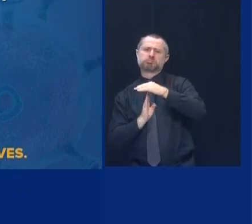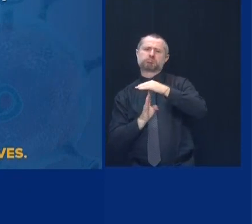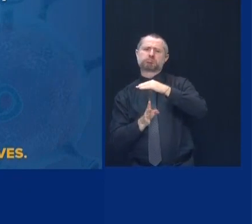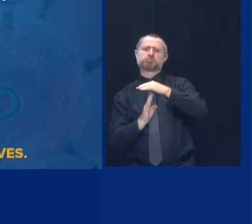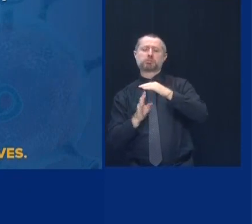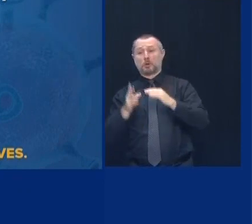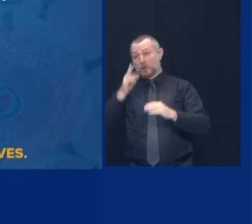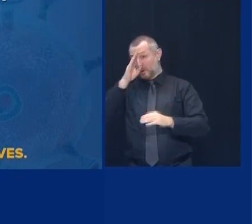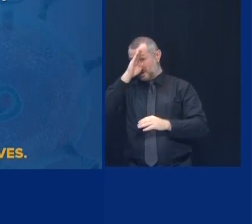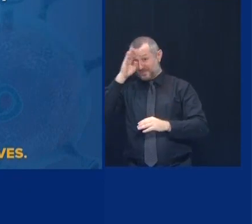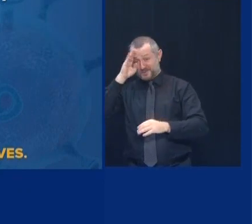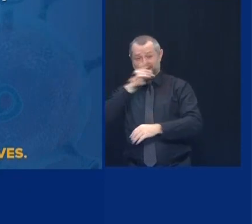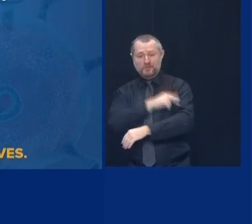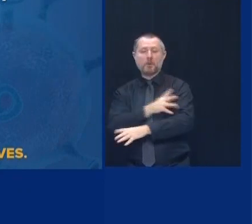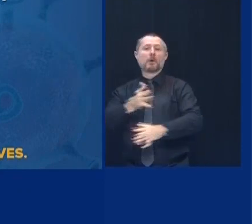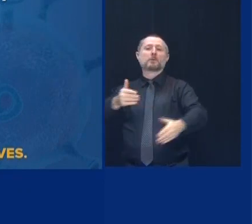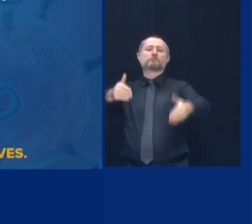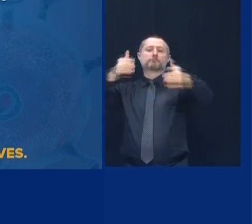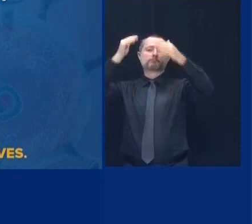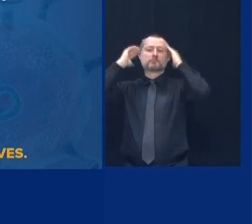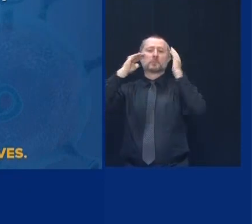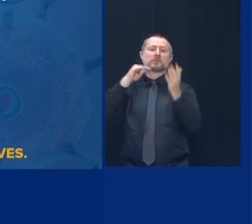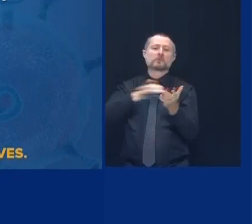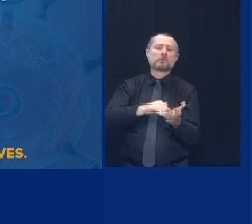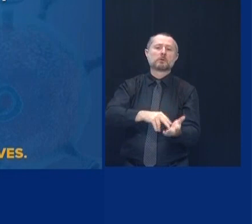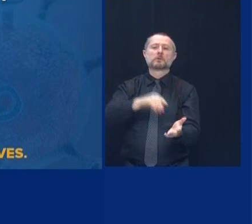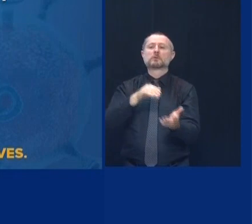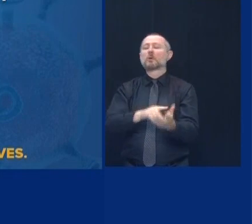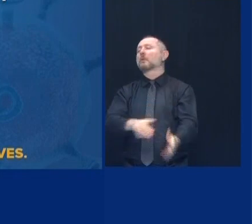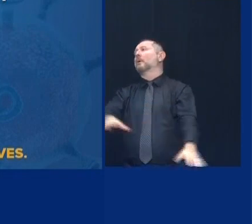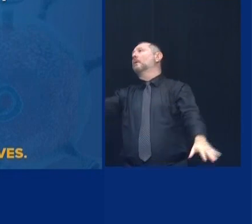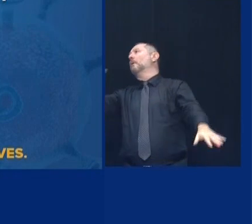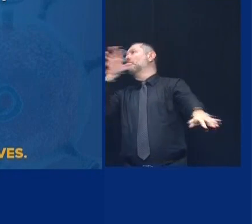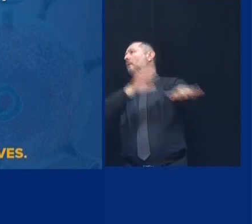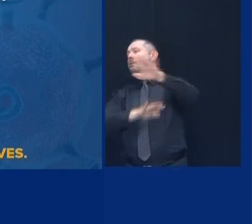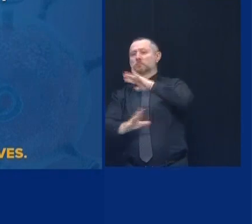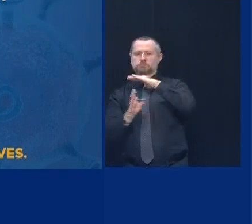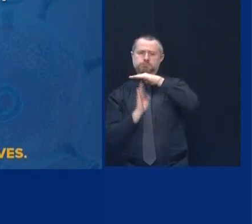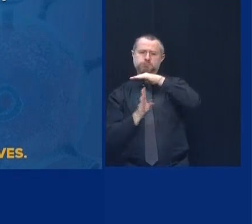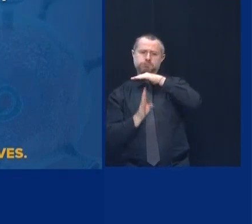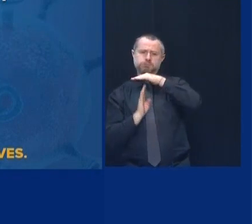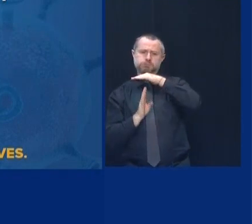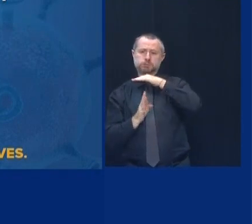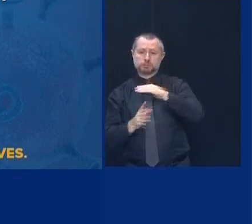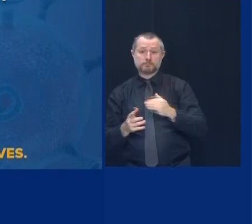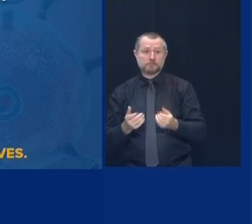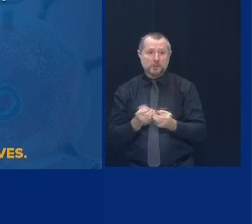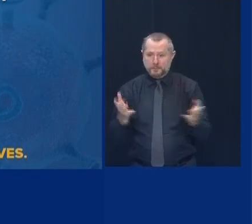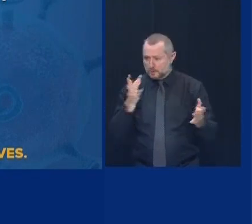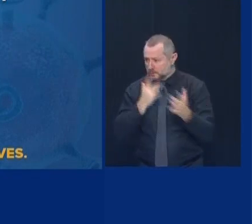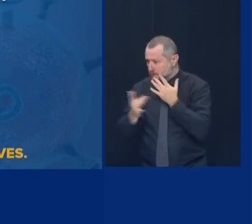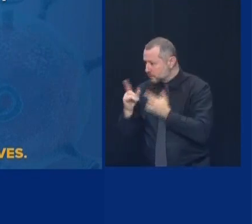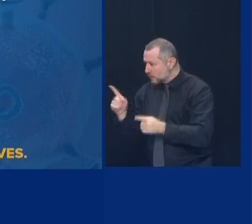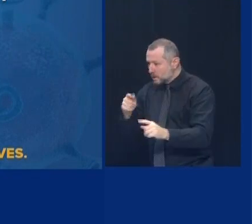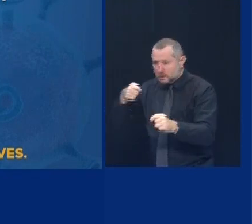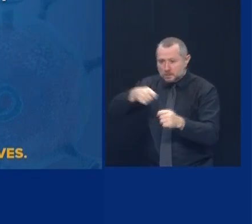THAT'S BAD FOR BUSINESS. RATES GO UP, YOUOVER BURDEN THE